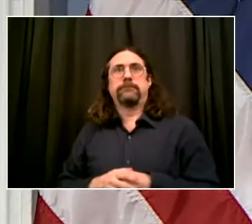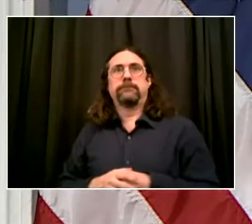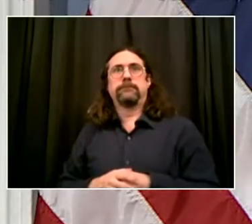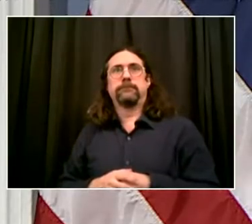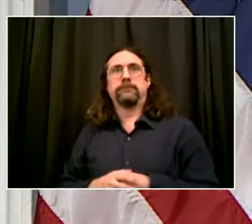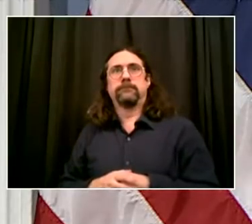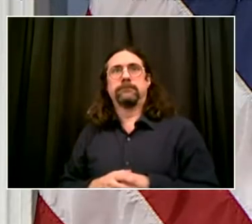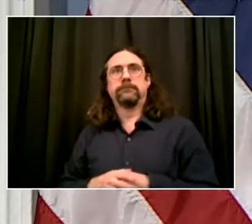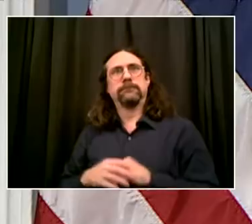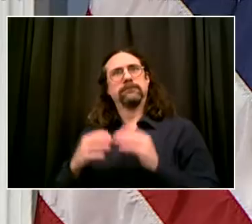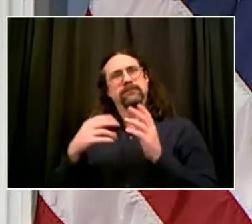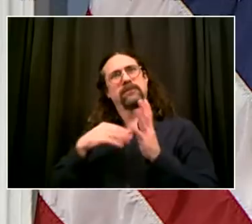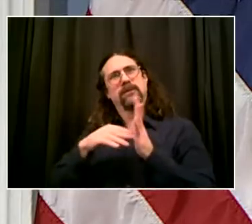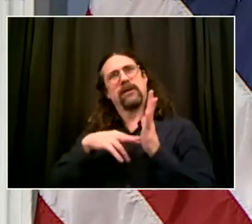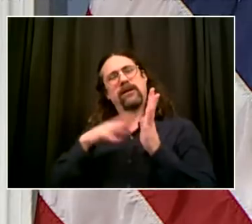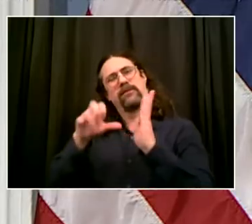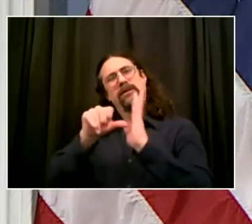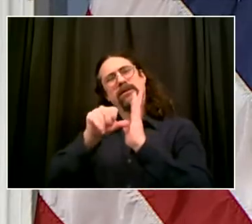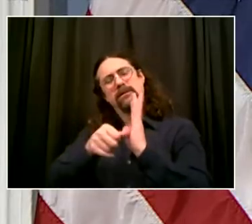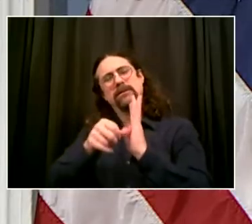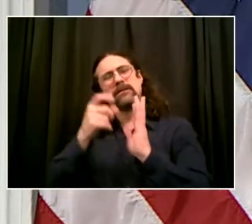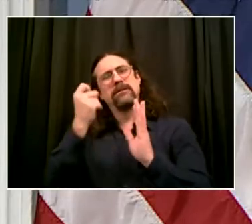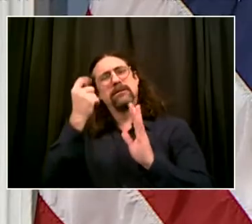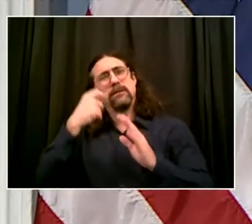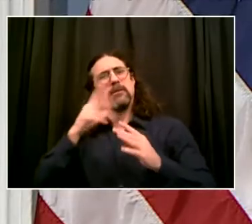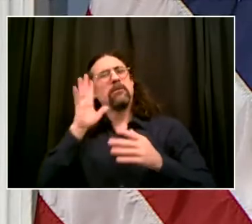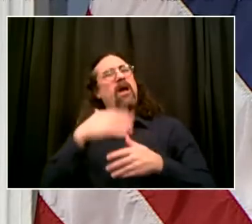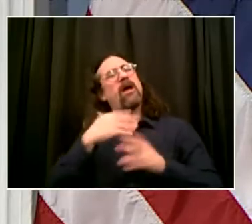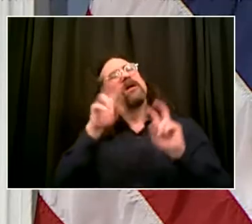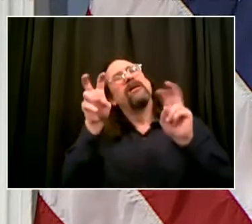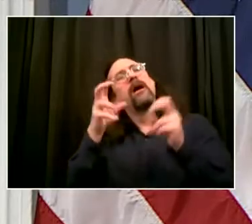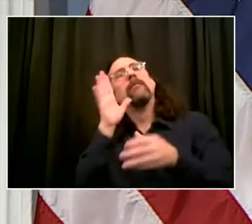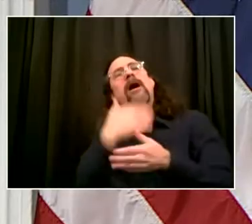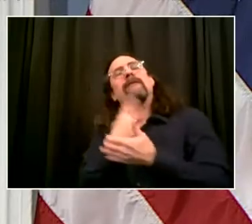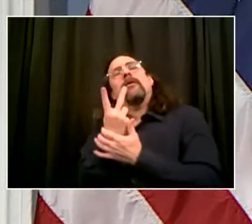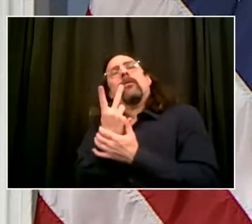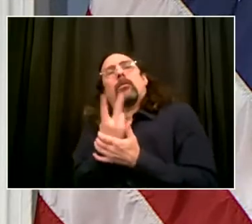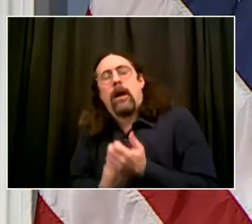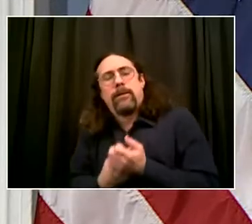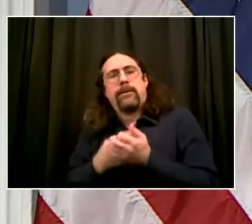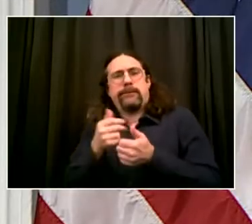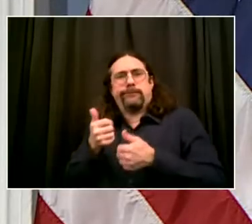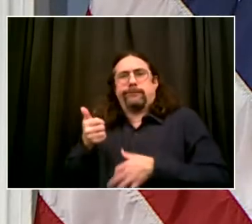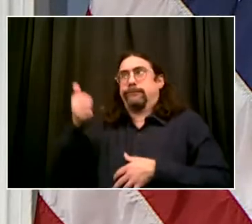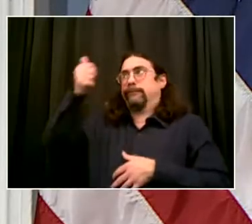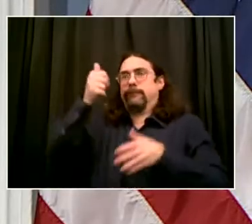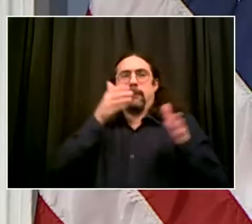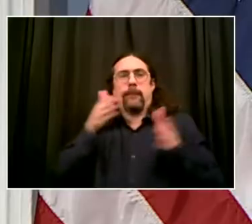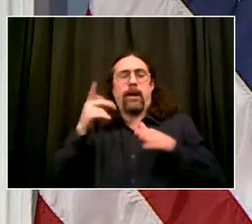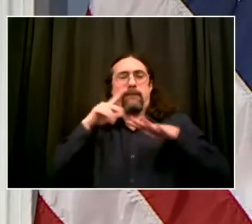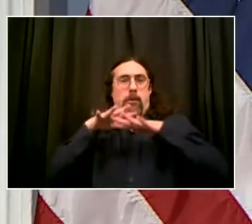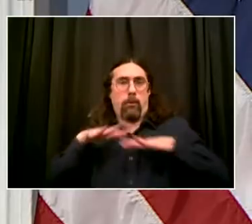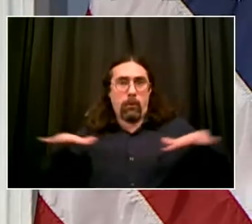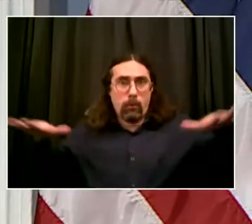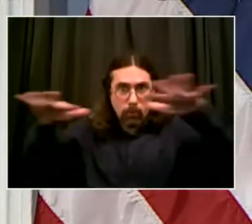WHAT WE ARE TALKING ABOUT. SO IN ORDER TO DO THAT SCHOOLS KNOW WHERE THEIR